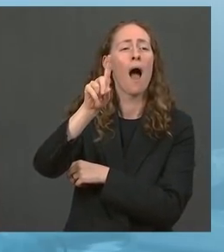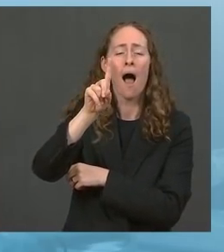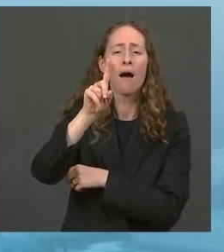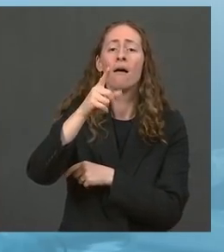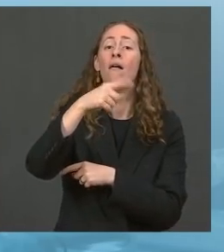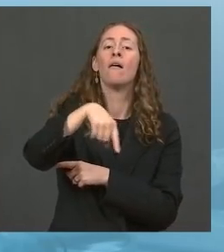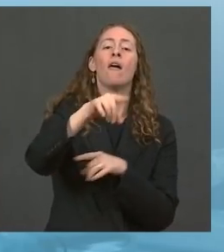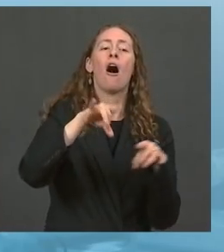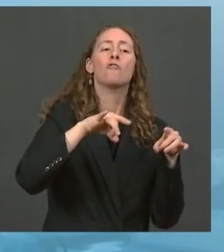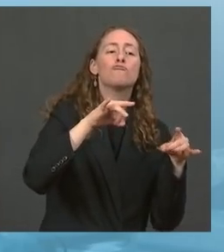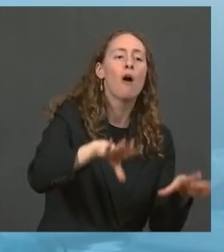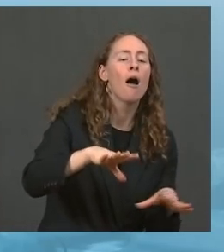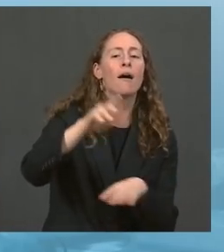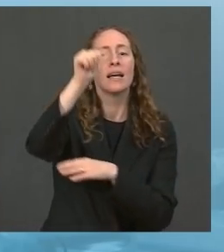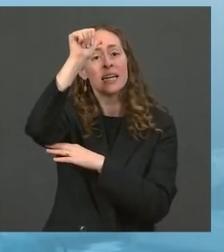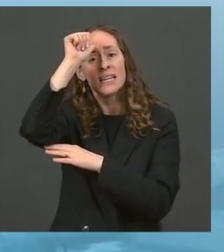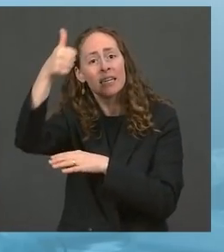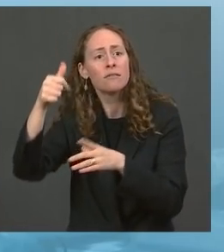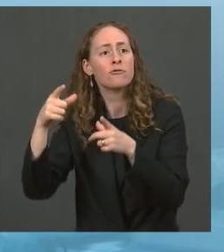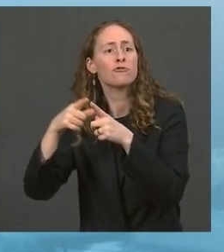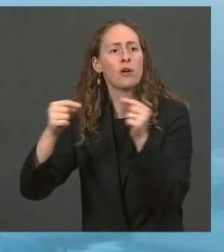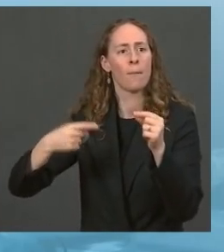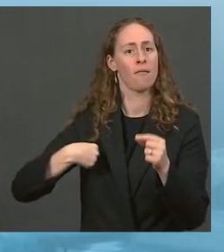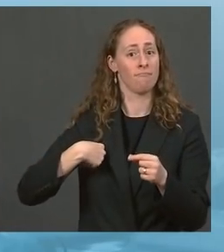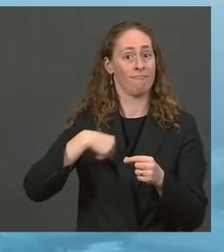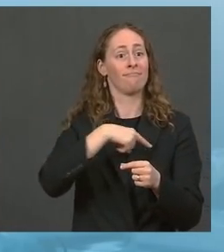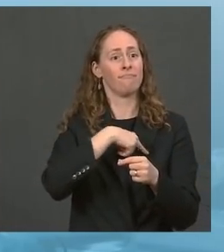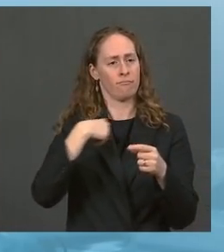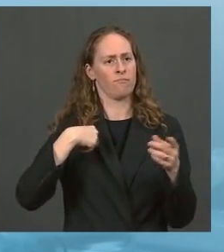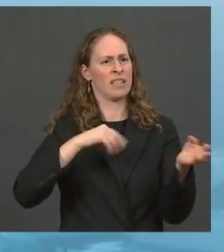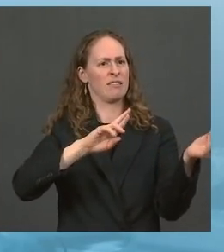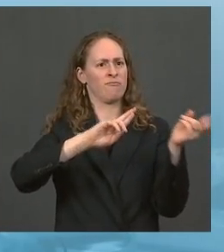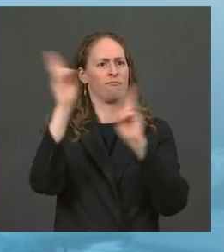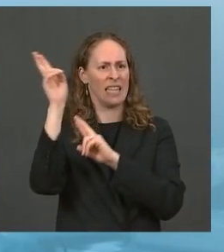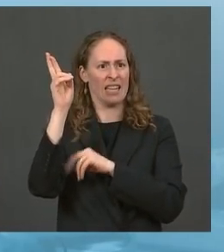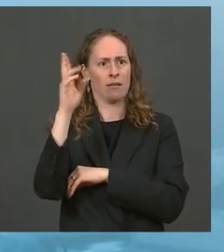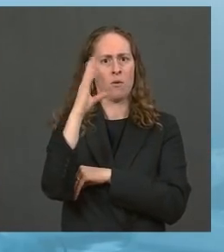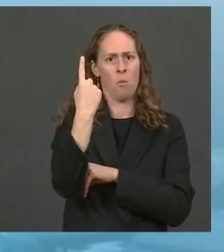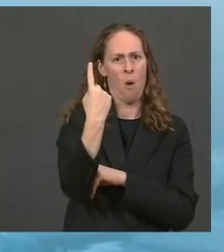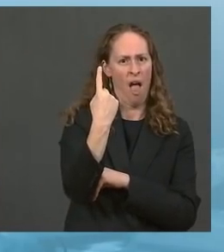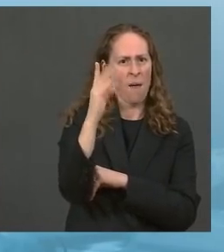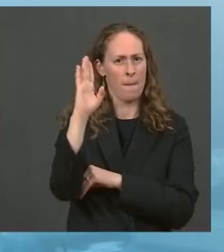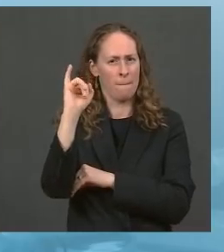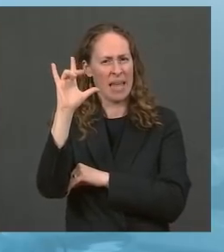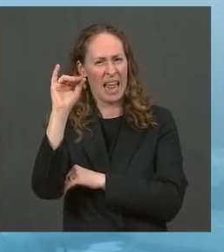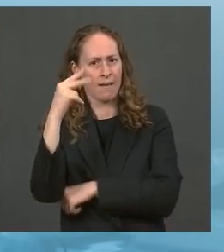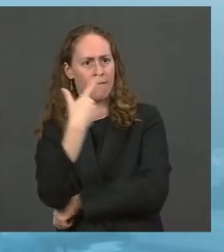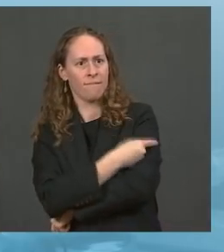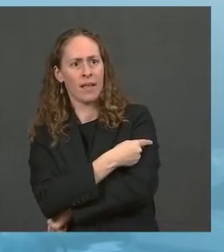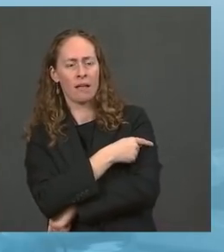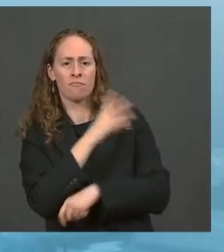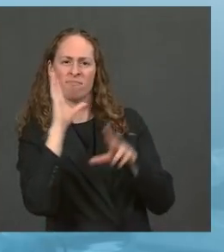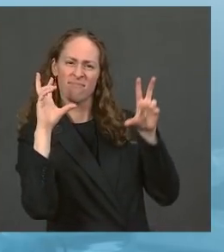at least 1 billion vaccine doses in India to boost the global supply by the end of 2022.